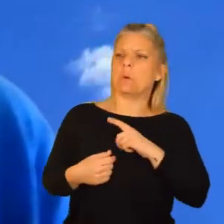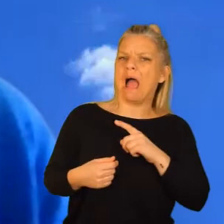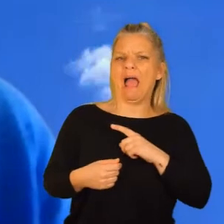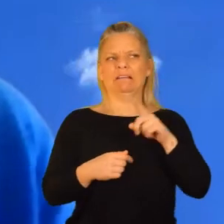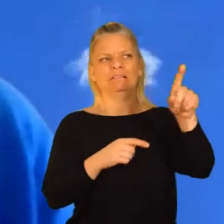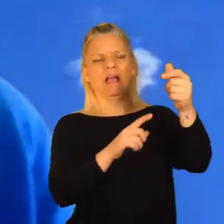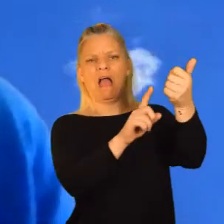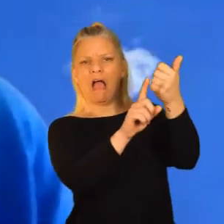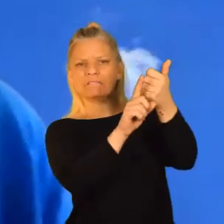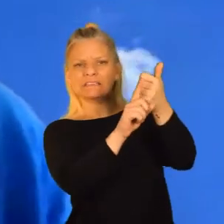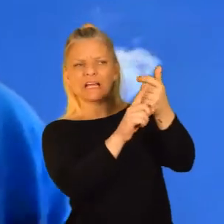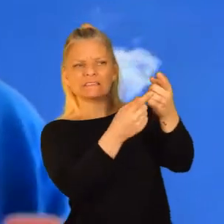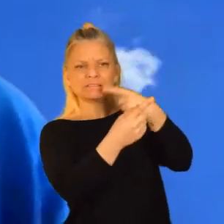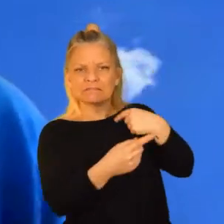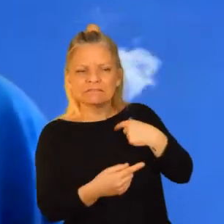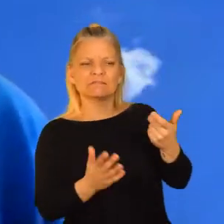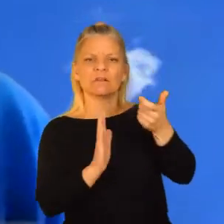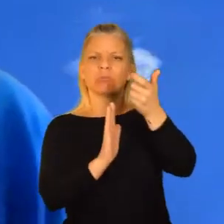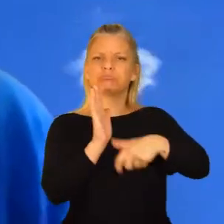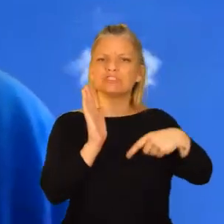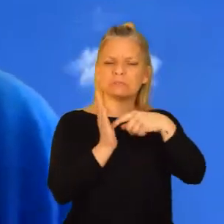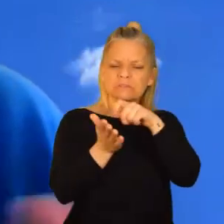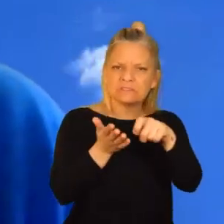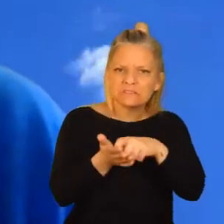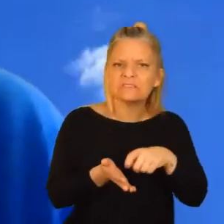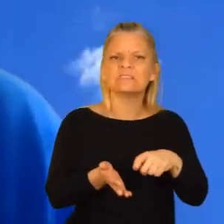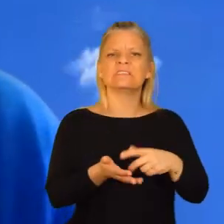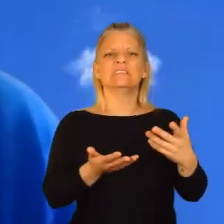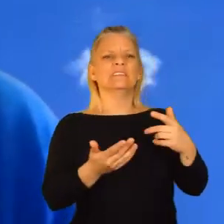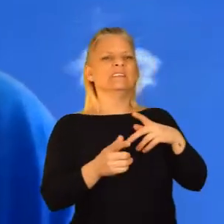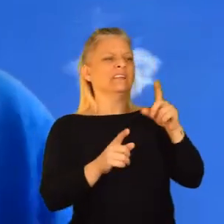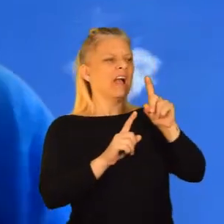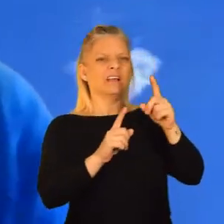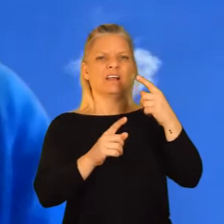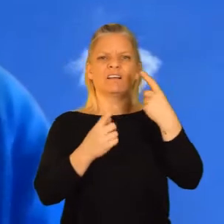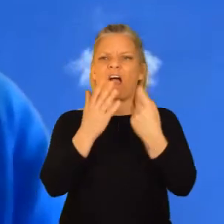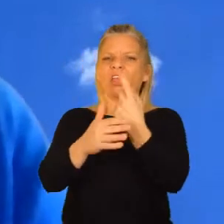to do something because it's sort of advocated or prescribed whereas if it's something that's